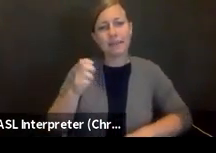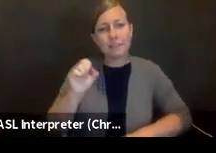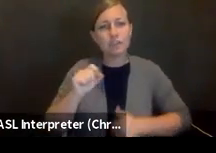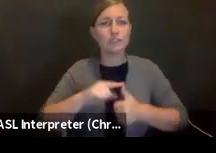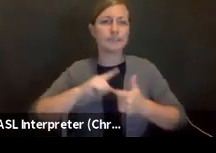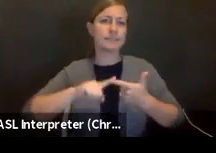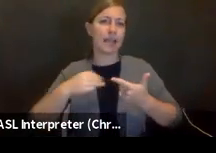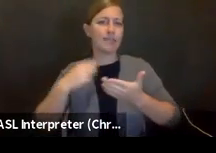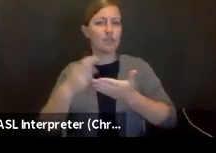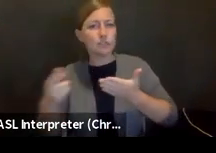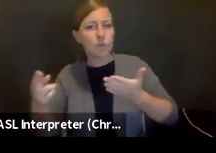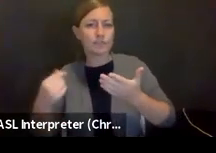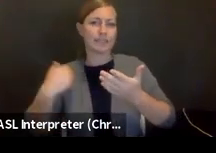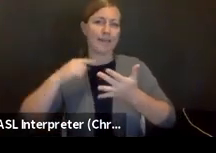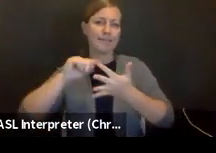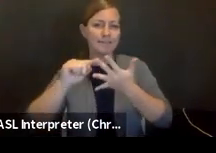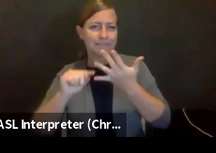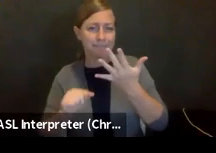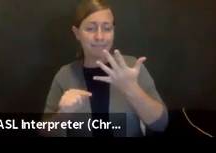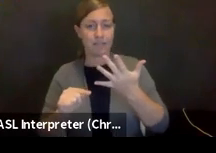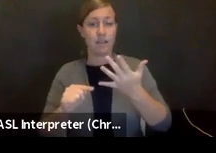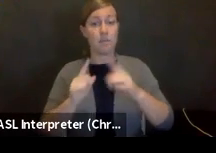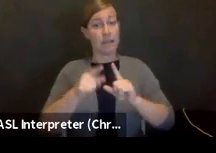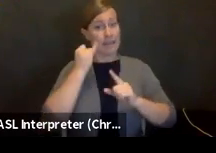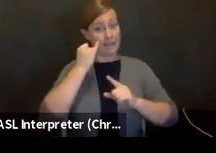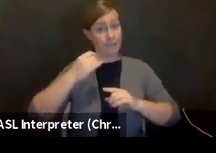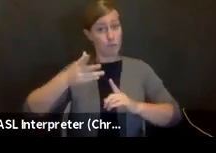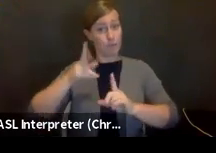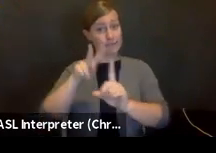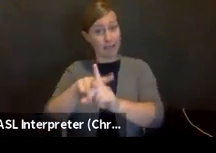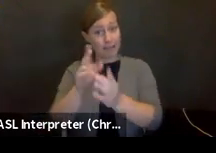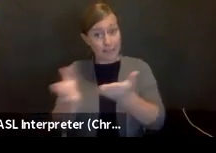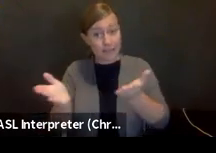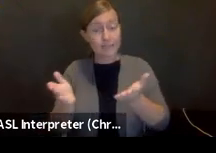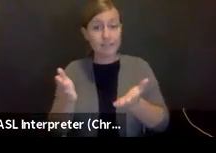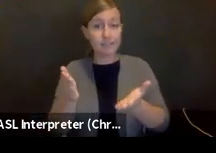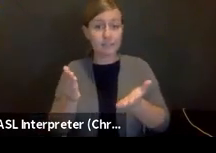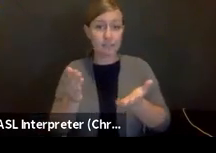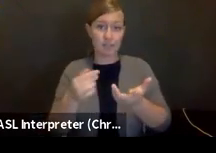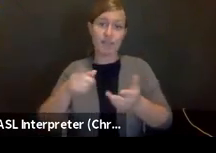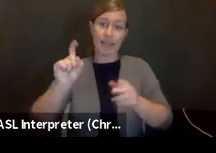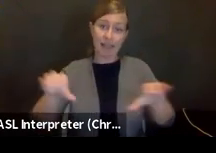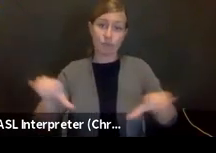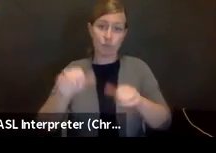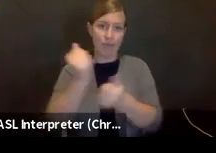ESD 189 - Amy Colburn: They might be different. But if you have assigned things are done have tasks for them. They have to complete everything for unit one